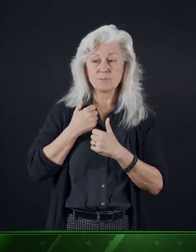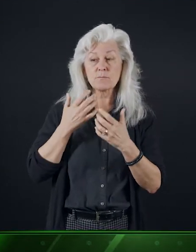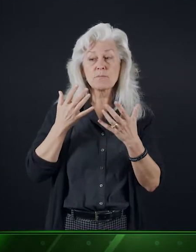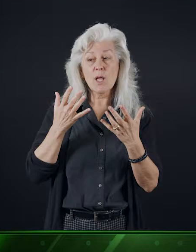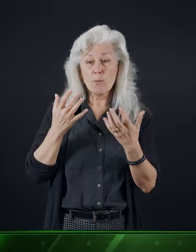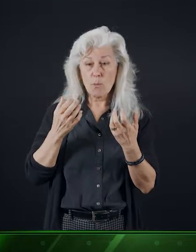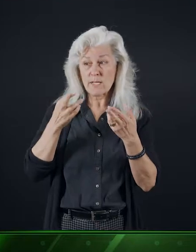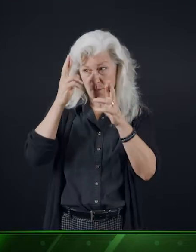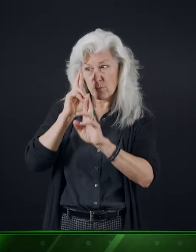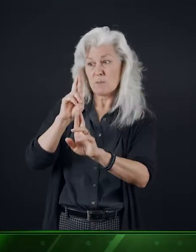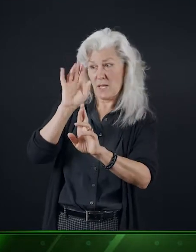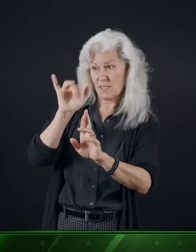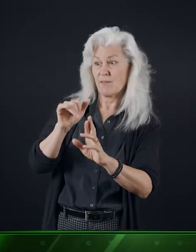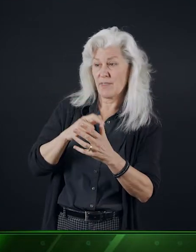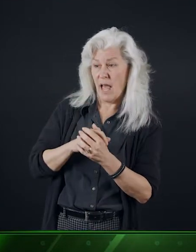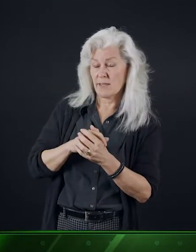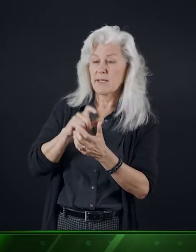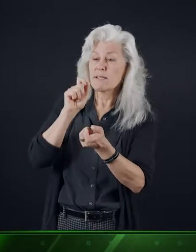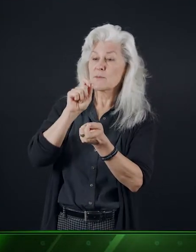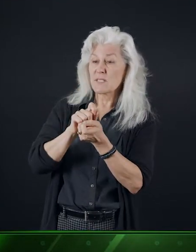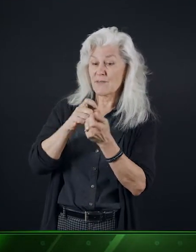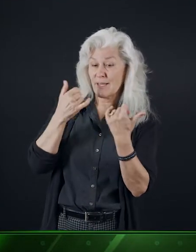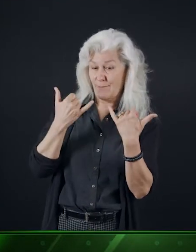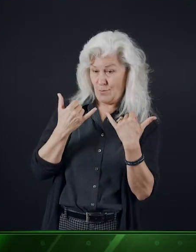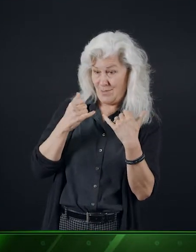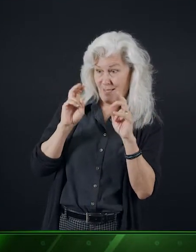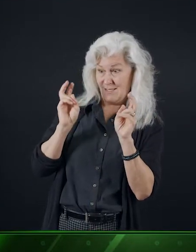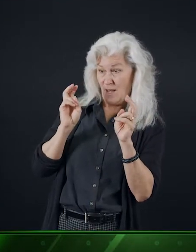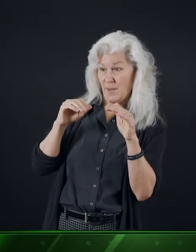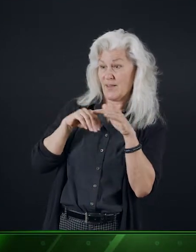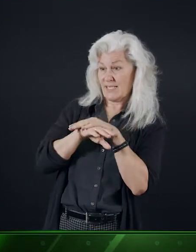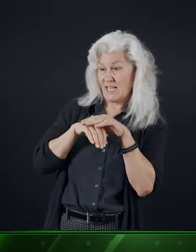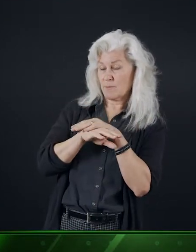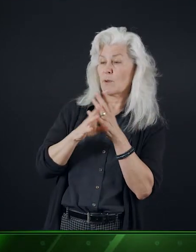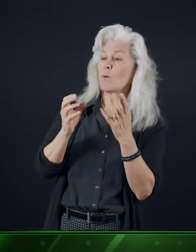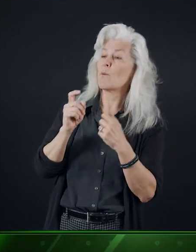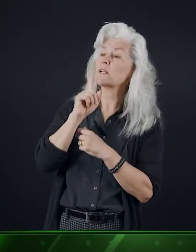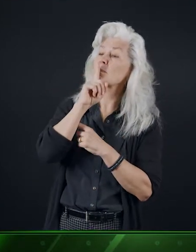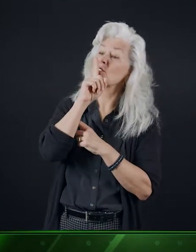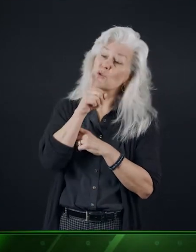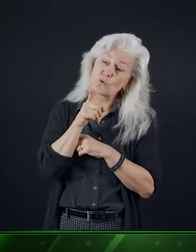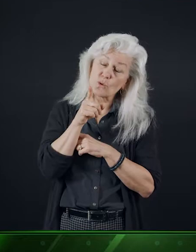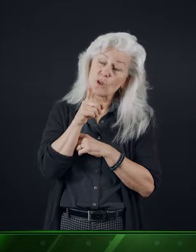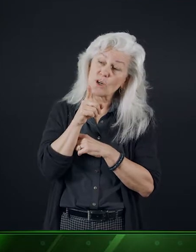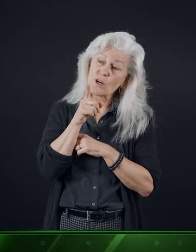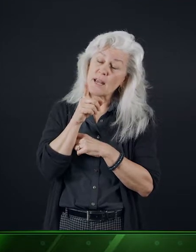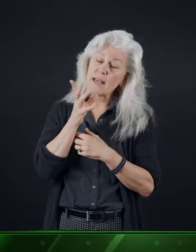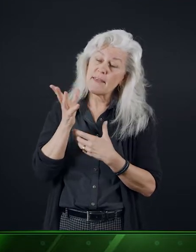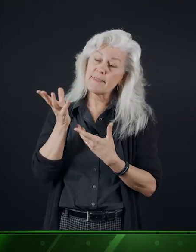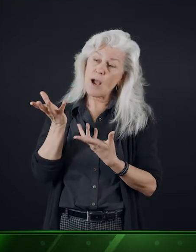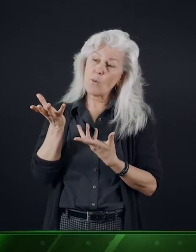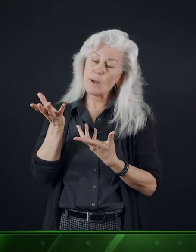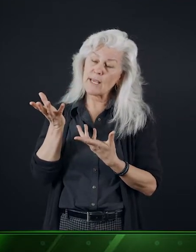Specifically for this topic of accessibility, we wanted to make sure that we were able to engage with veterans and active duty service members